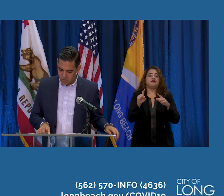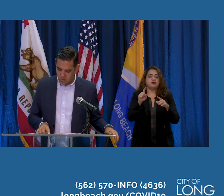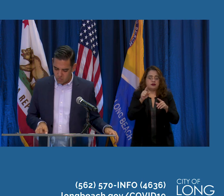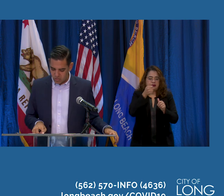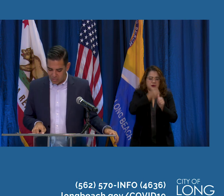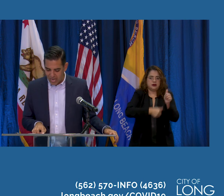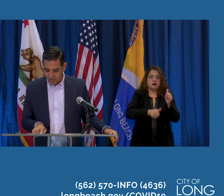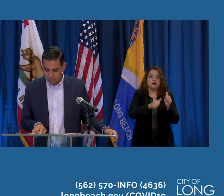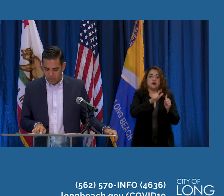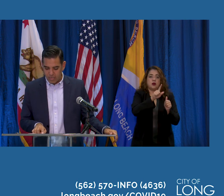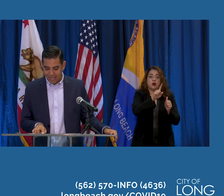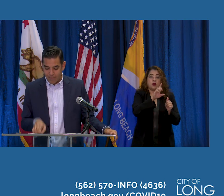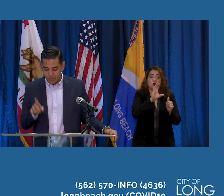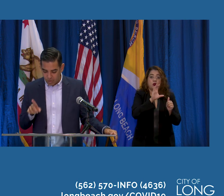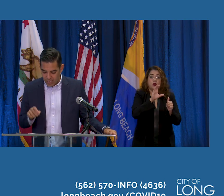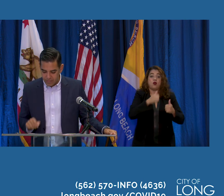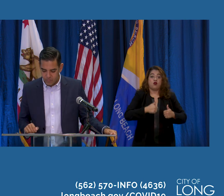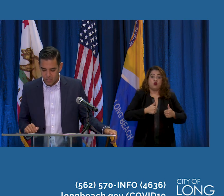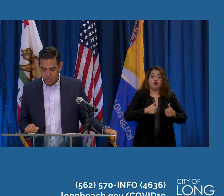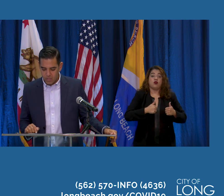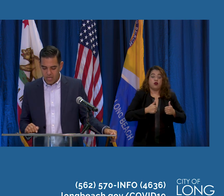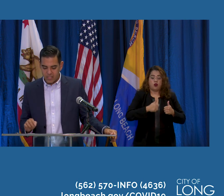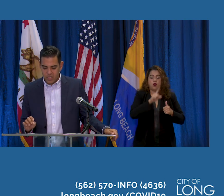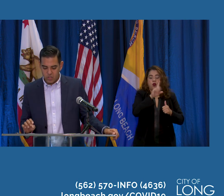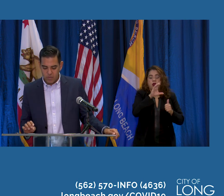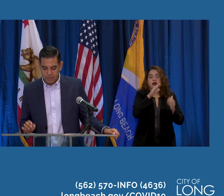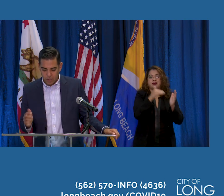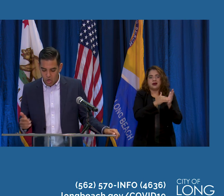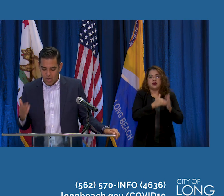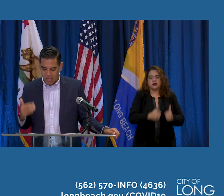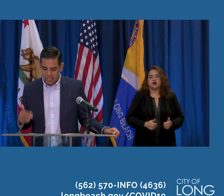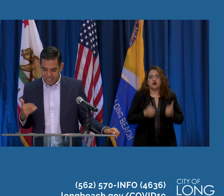cases, which is the light blue line, continue to be super low.